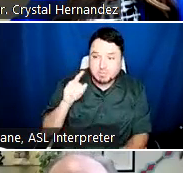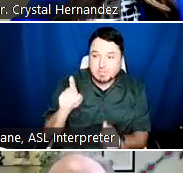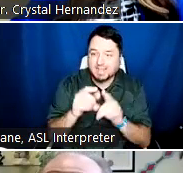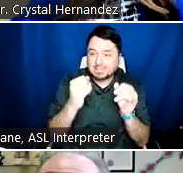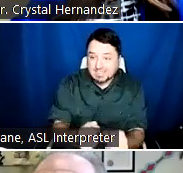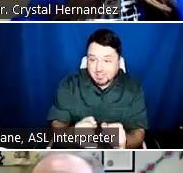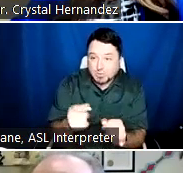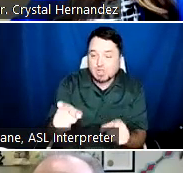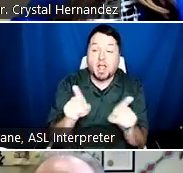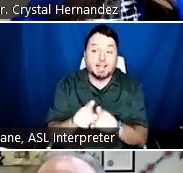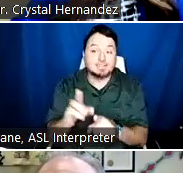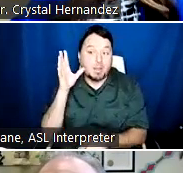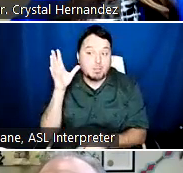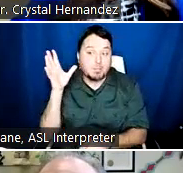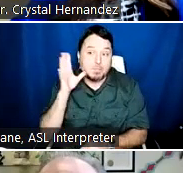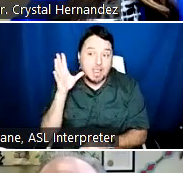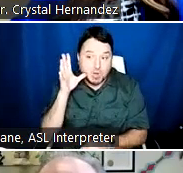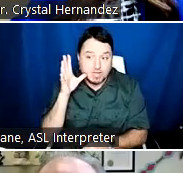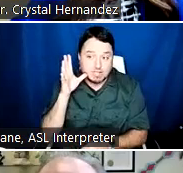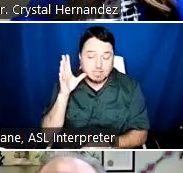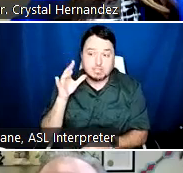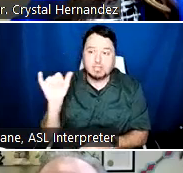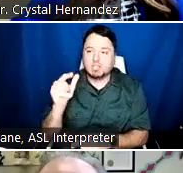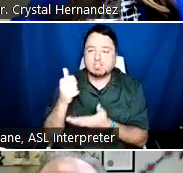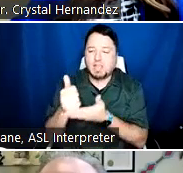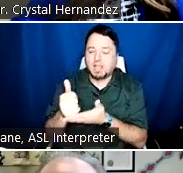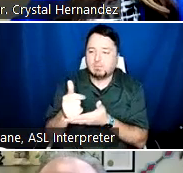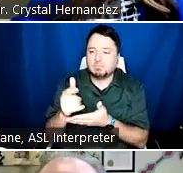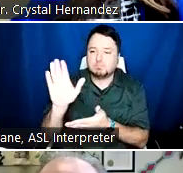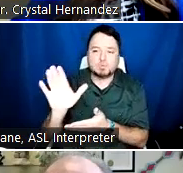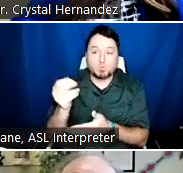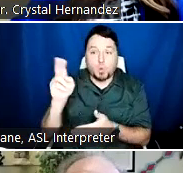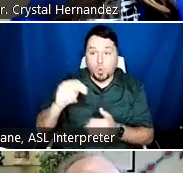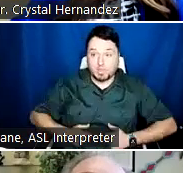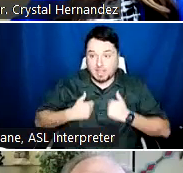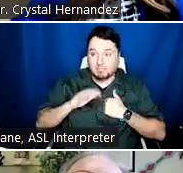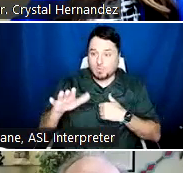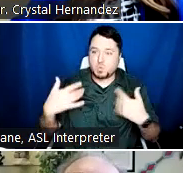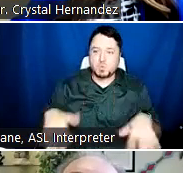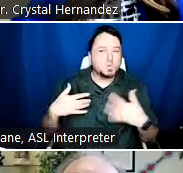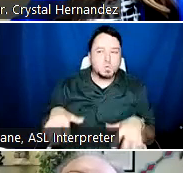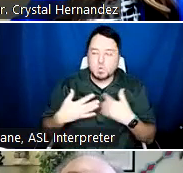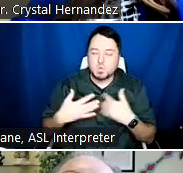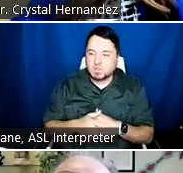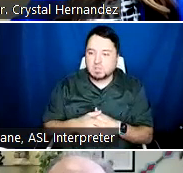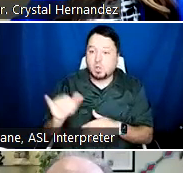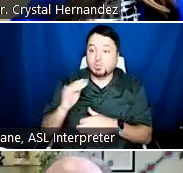and a parent of how these challenges have impacted her, and then highlighting how you moved on these